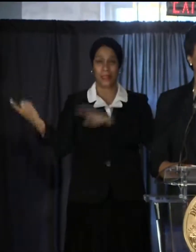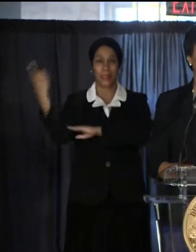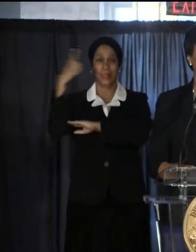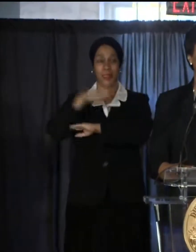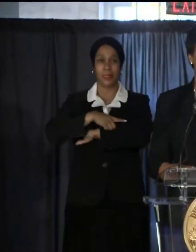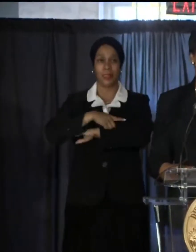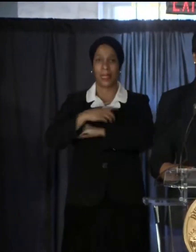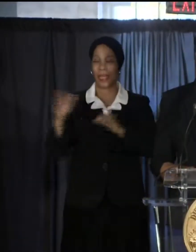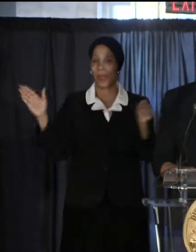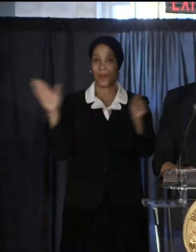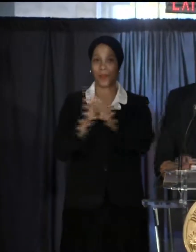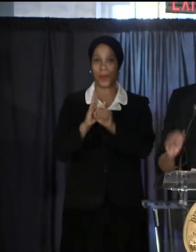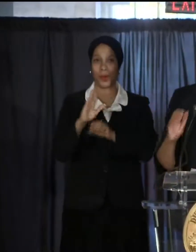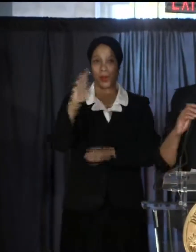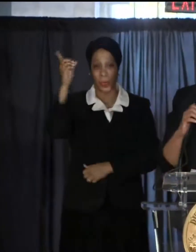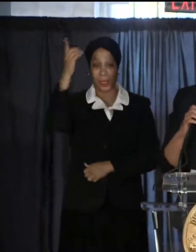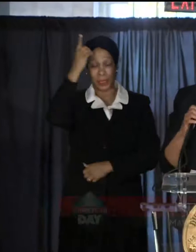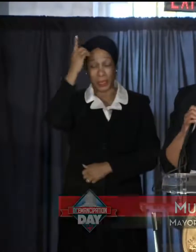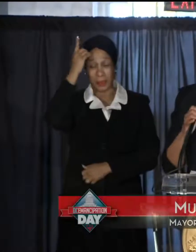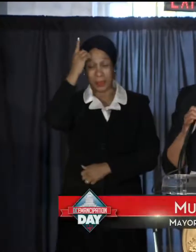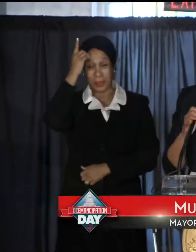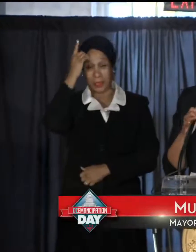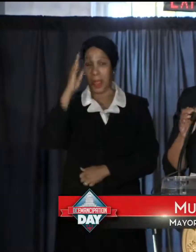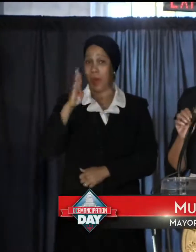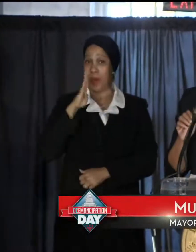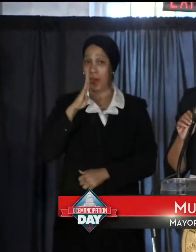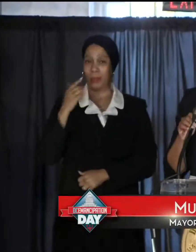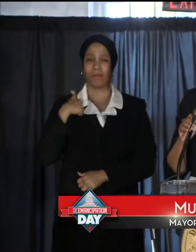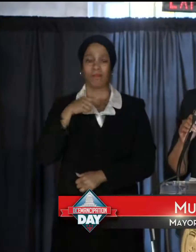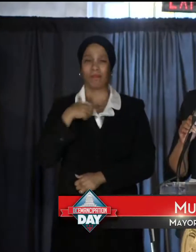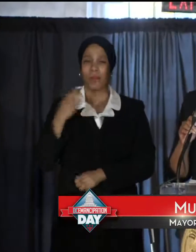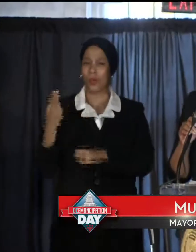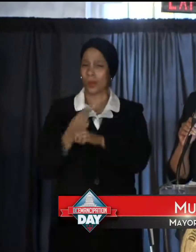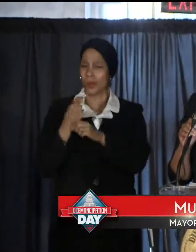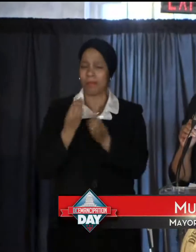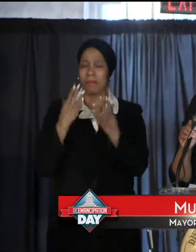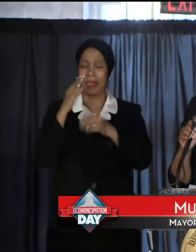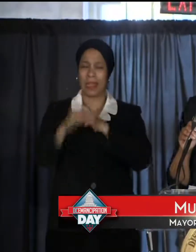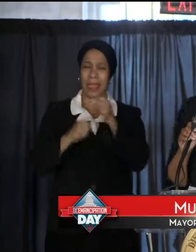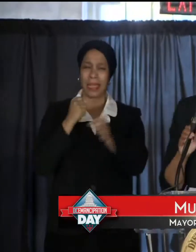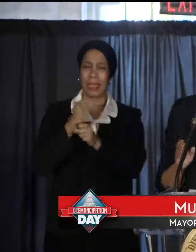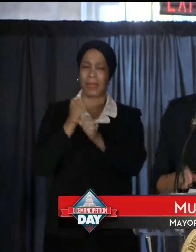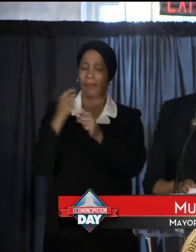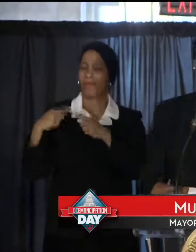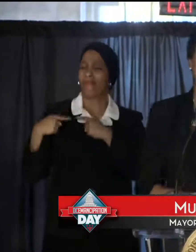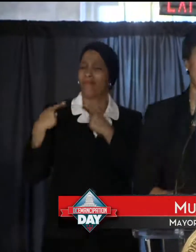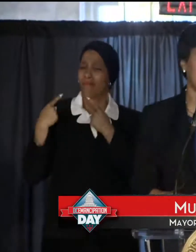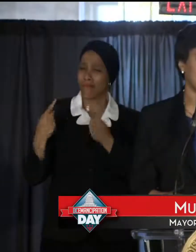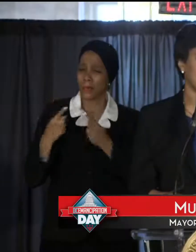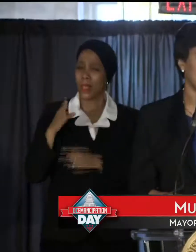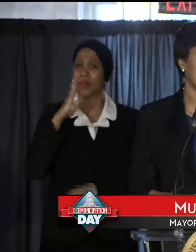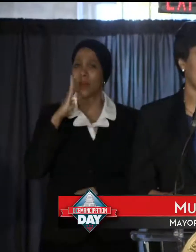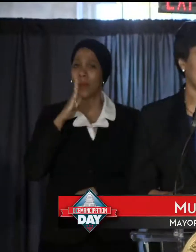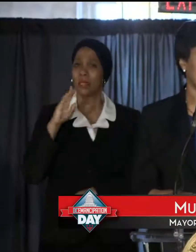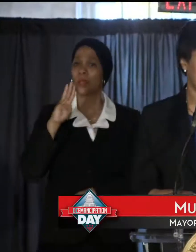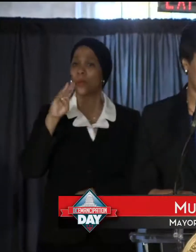FULL DEMOCRACY BREAKFAST. WE HAVE SPENT MANY YEARS HAVING THIS BREAKFAST DOWN AT THE WILLARD AND I WANT TO